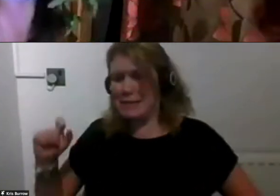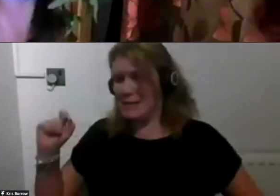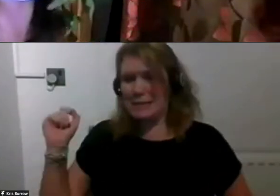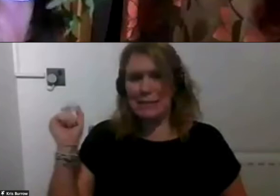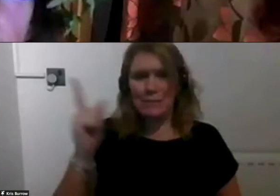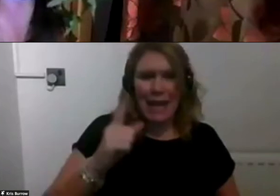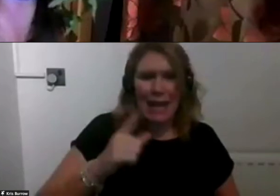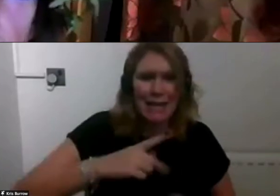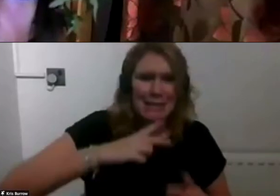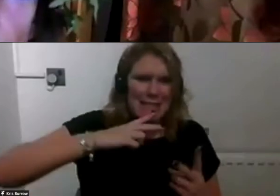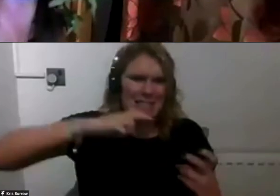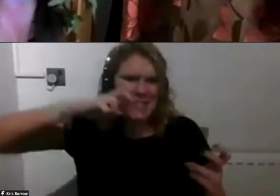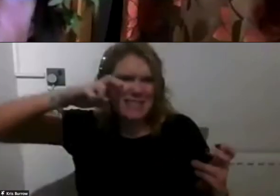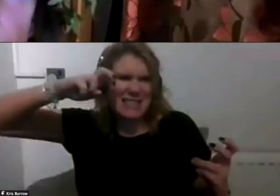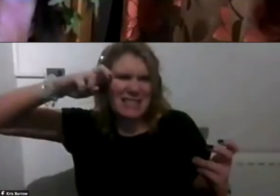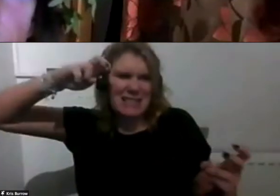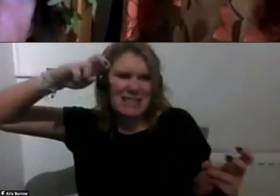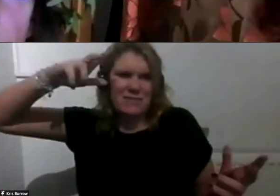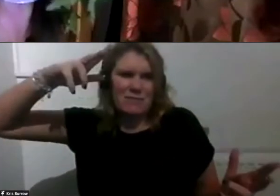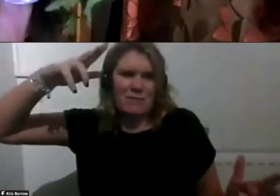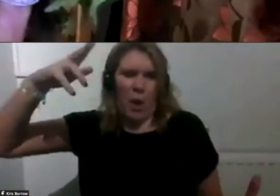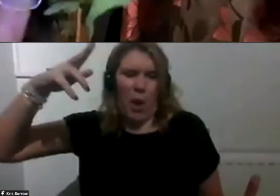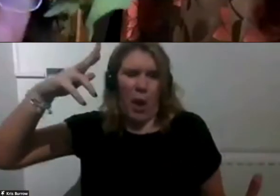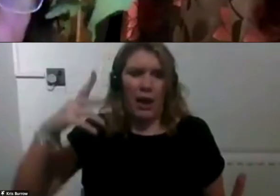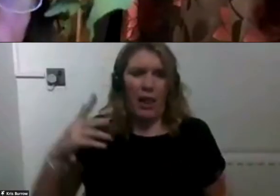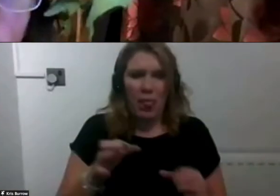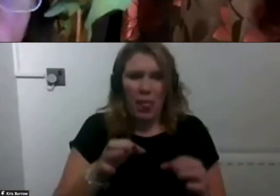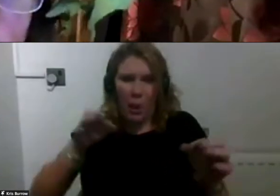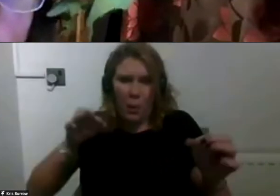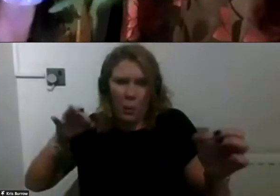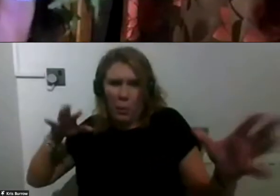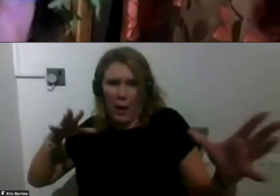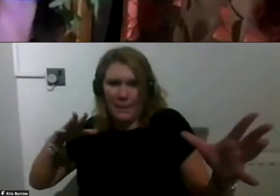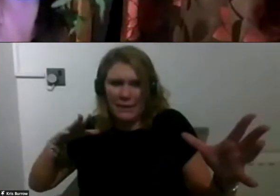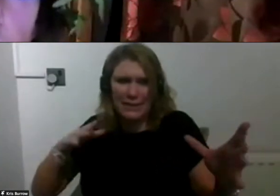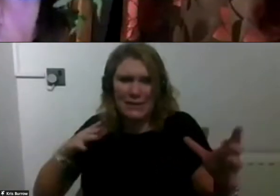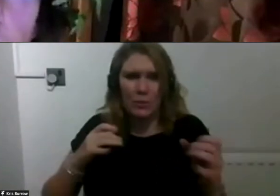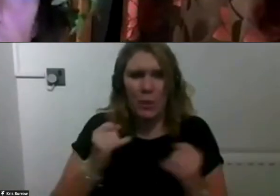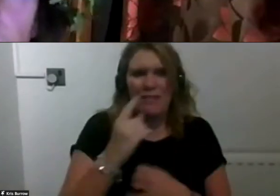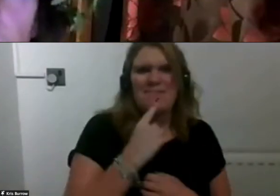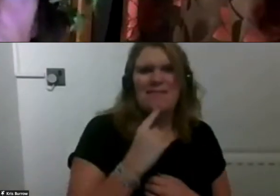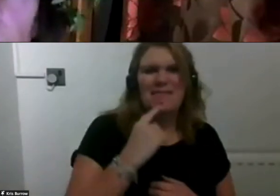Their three pronged weapons, with scarlet dripping,